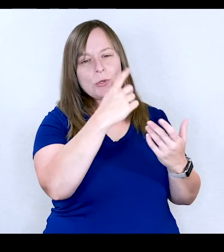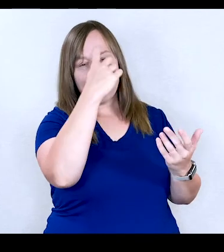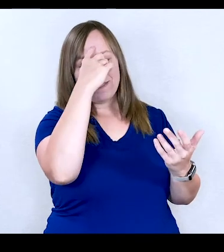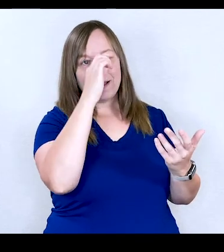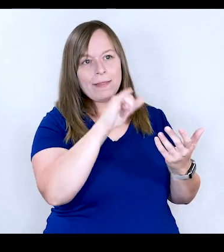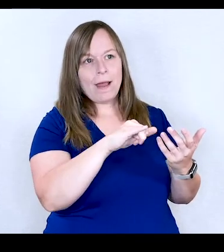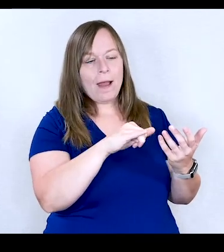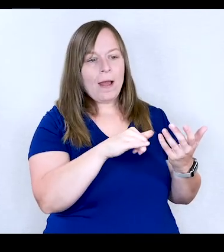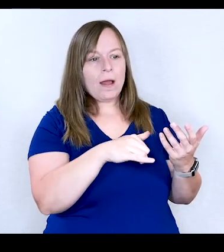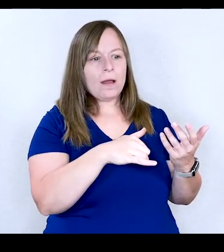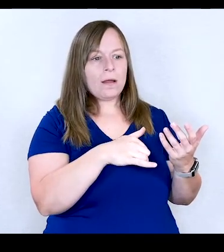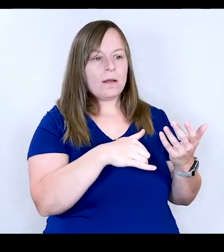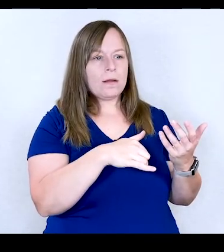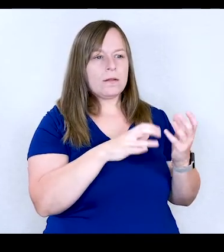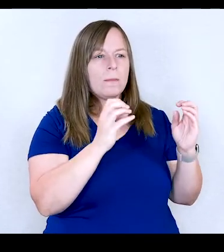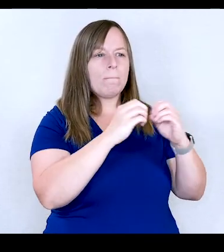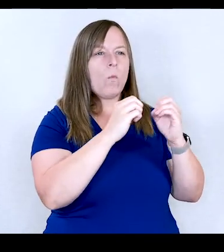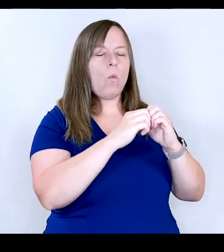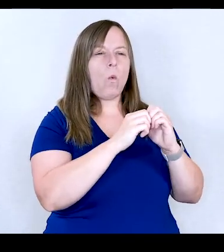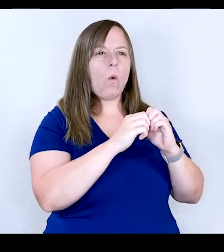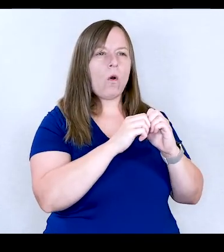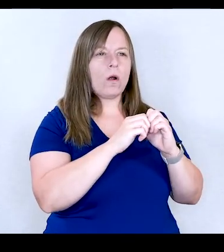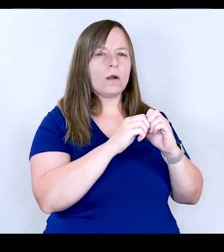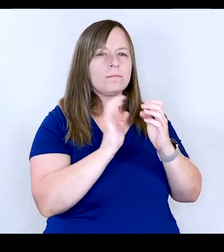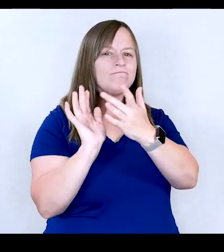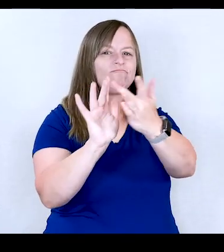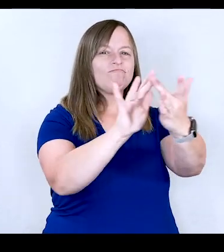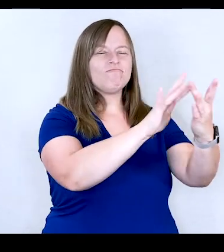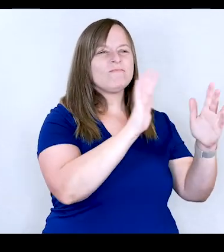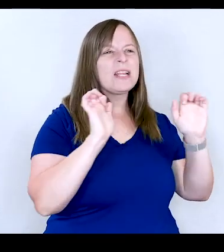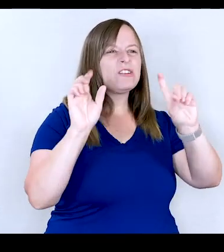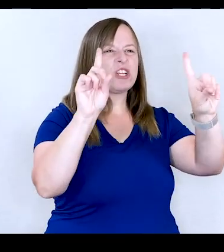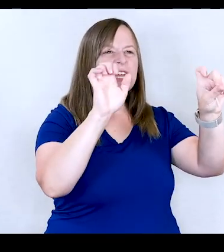you know, that there definitely needs to be more outreach, more education.